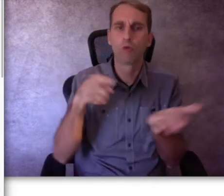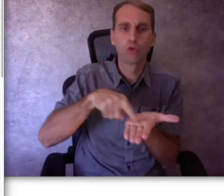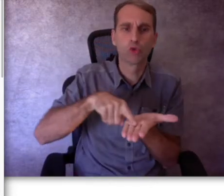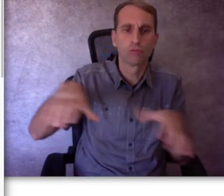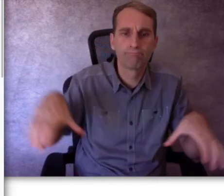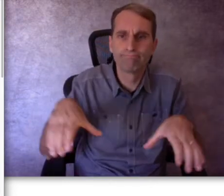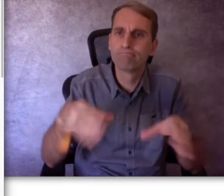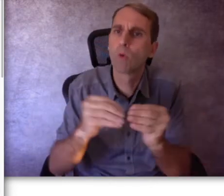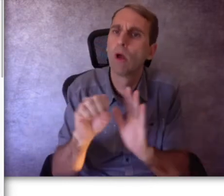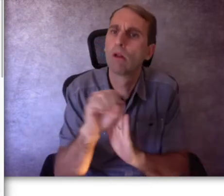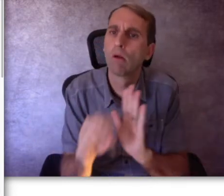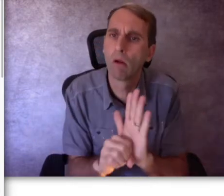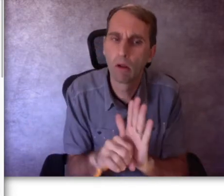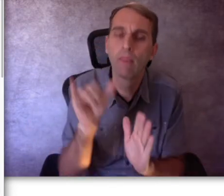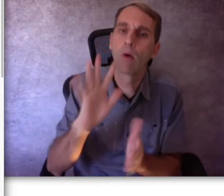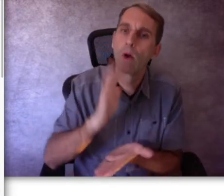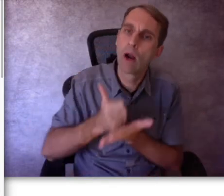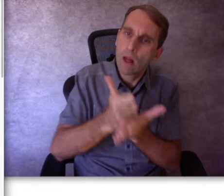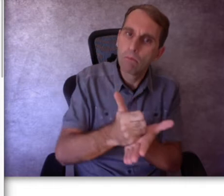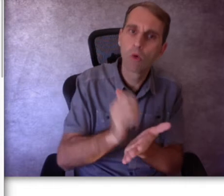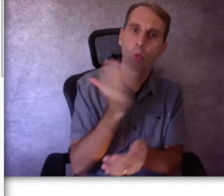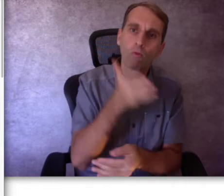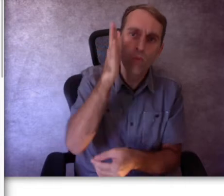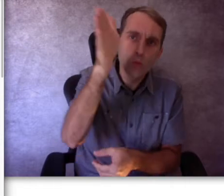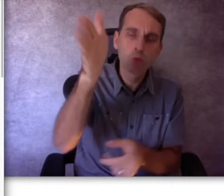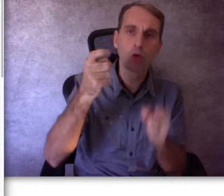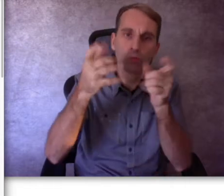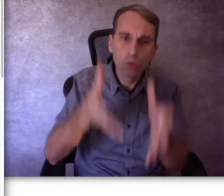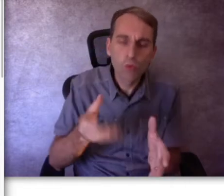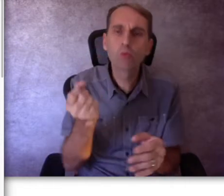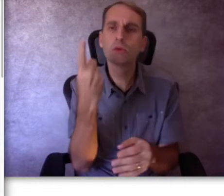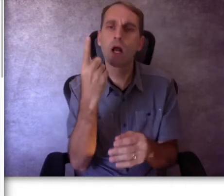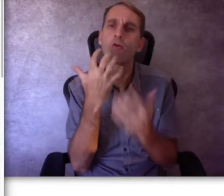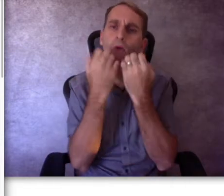the foundation of what will make research more ethical, which will help the future of our publication